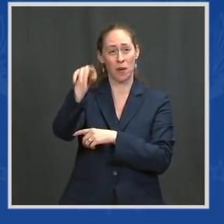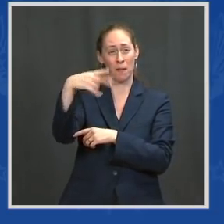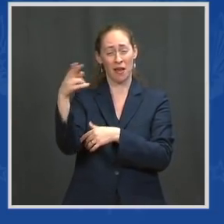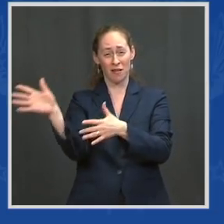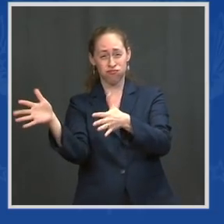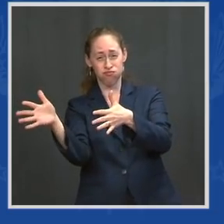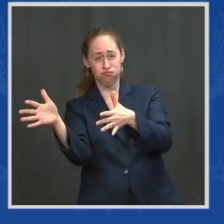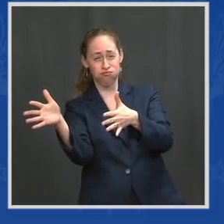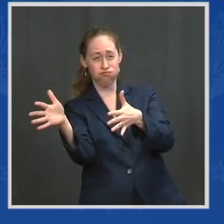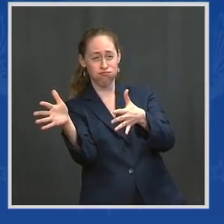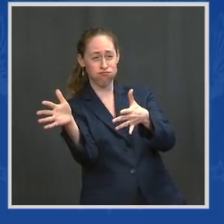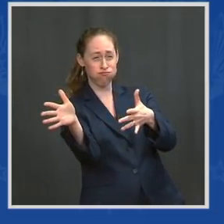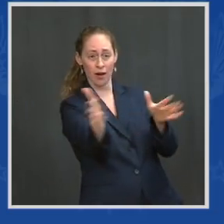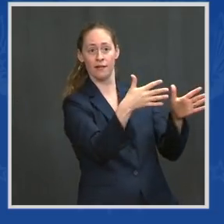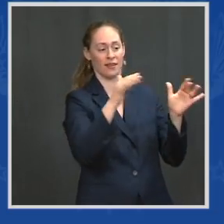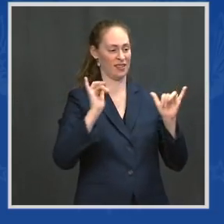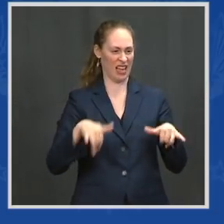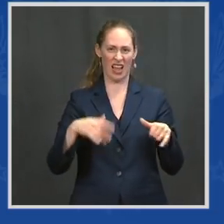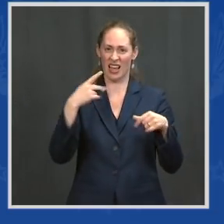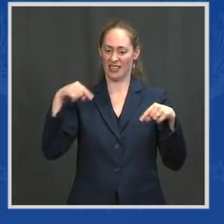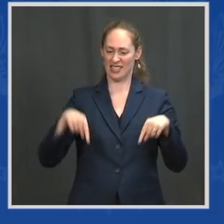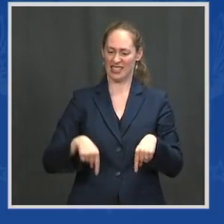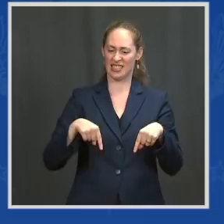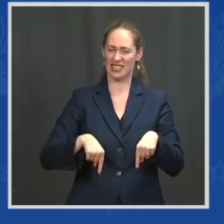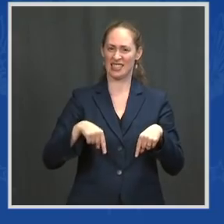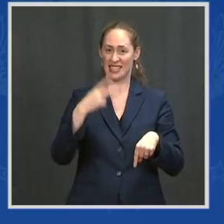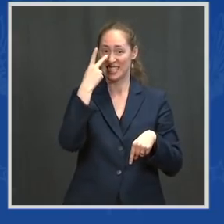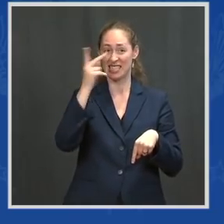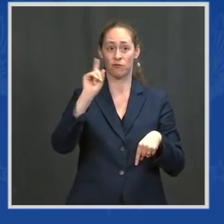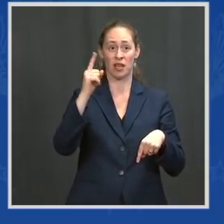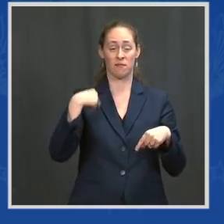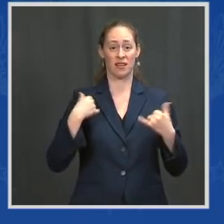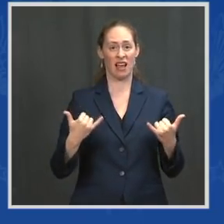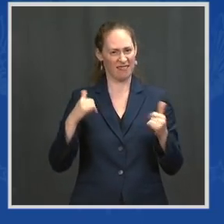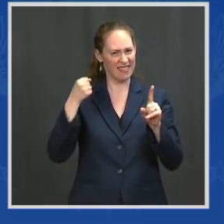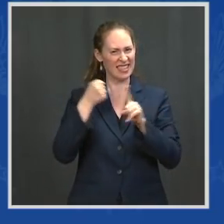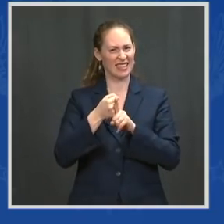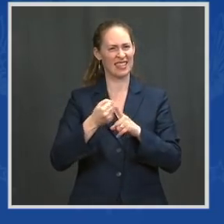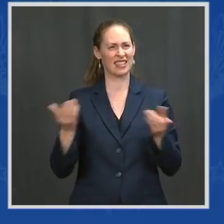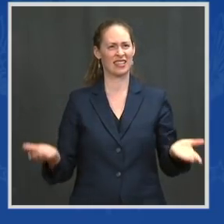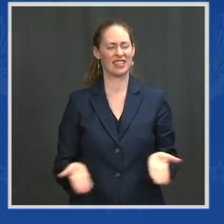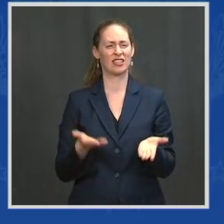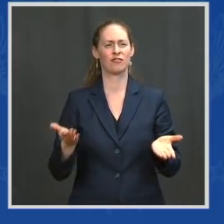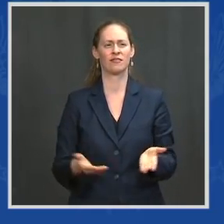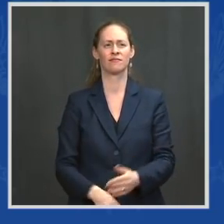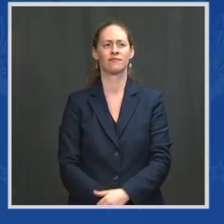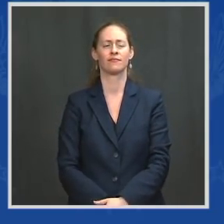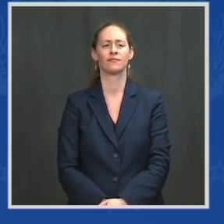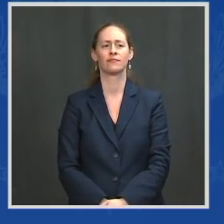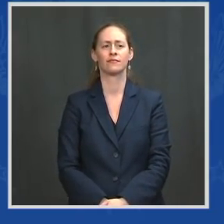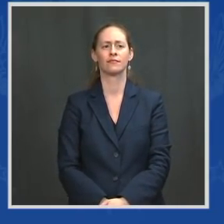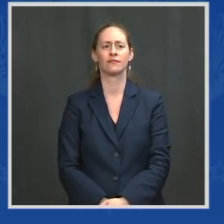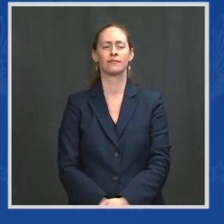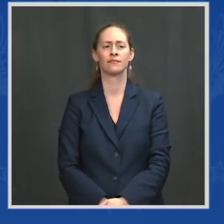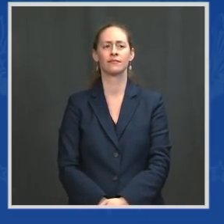where we're standing today. She really was more of a 30 mile wide tornado than she was a hurricane.